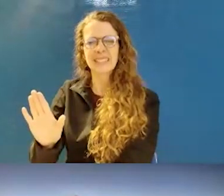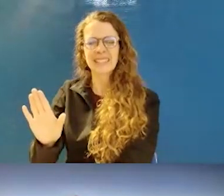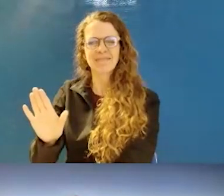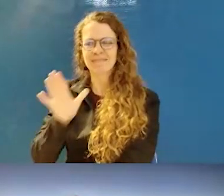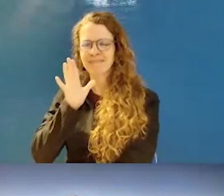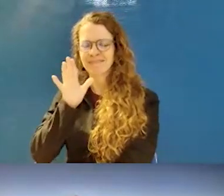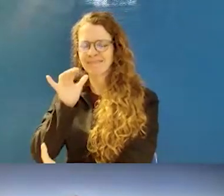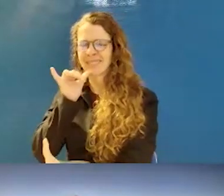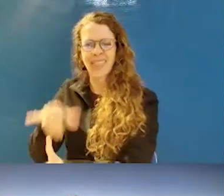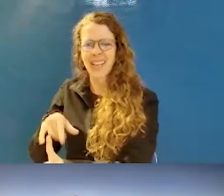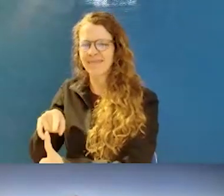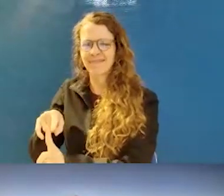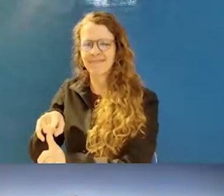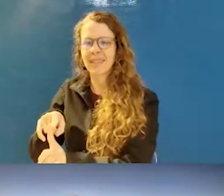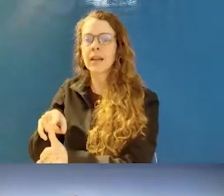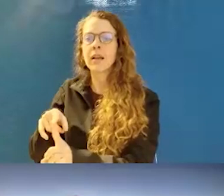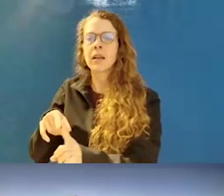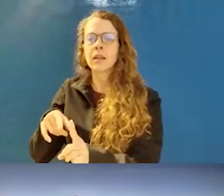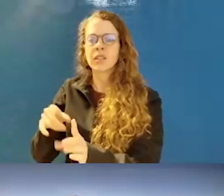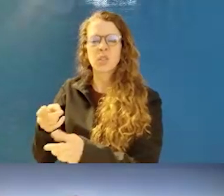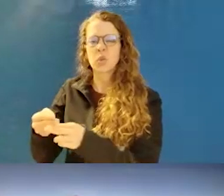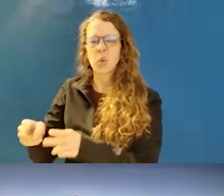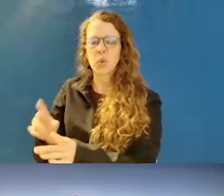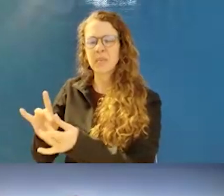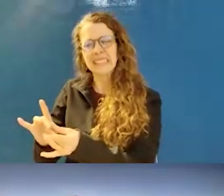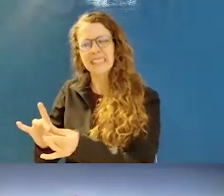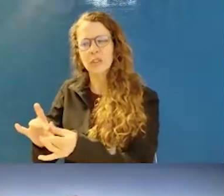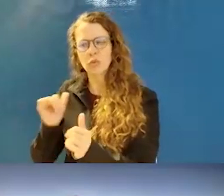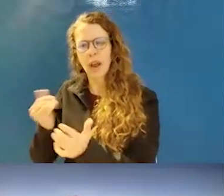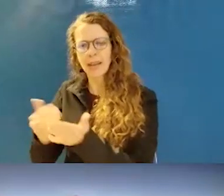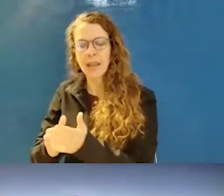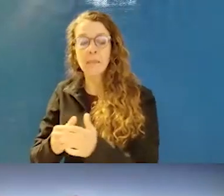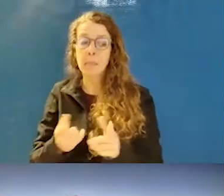If those are few and far between. But for the most of your students, you're giving them something substantive,